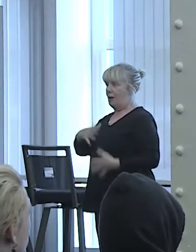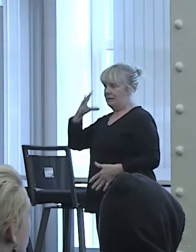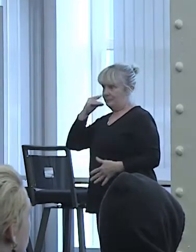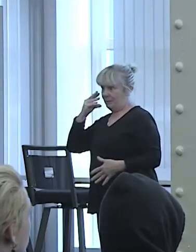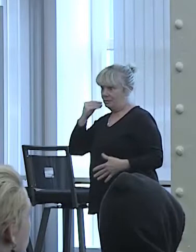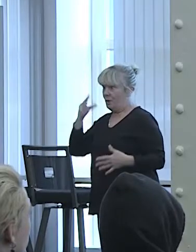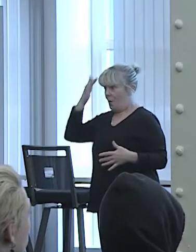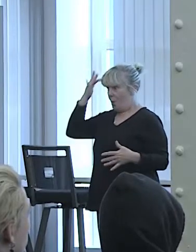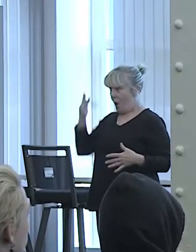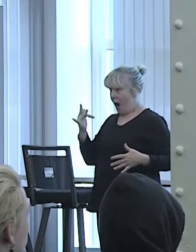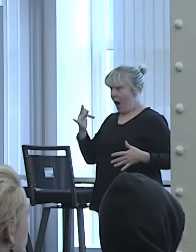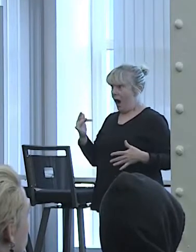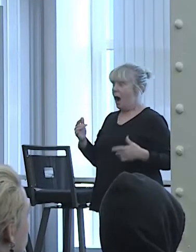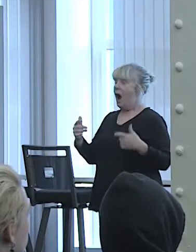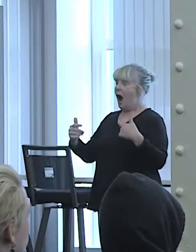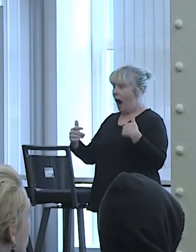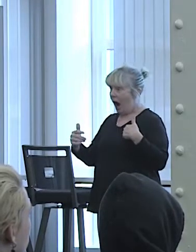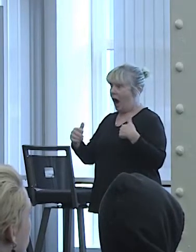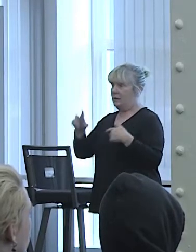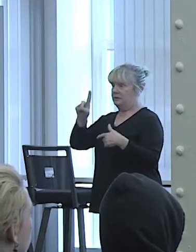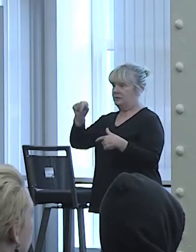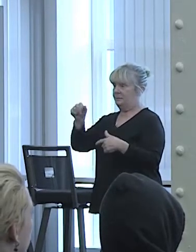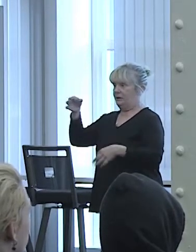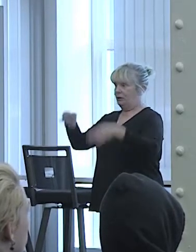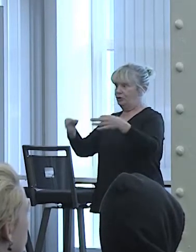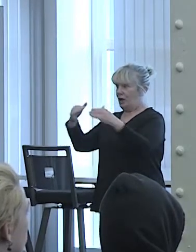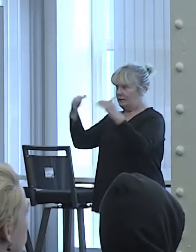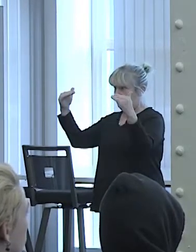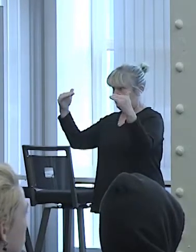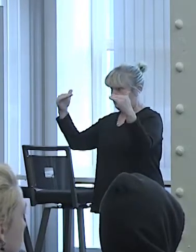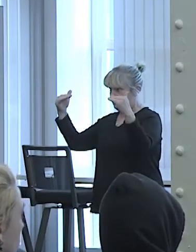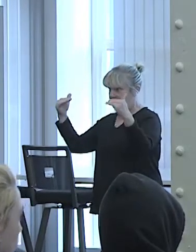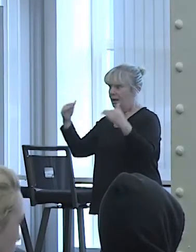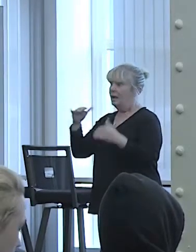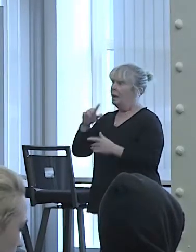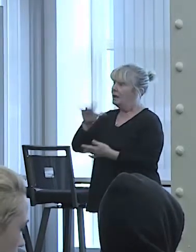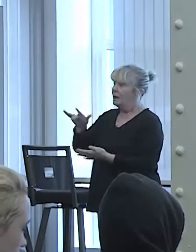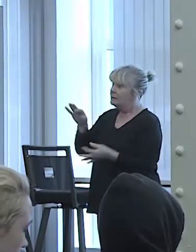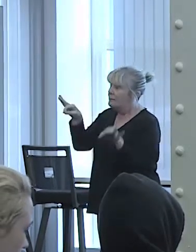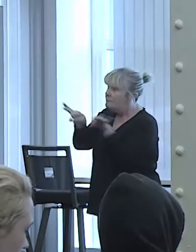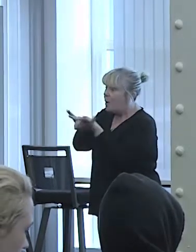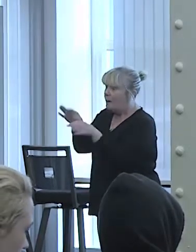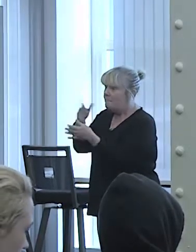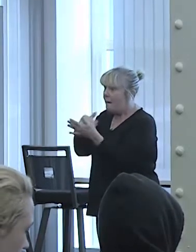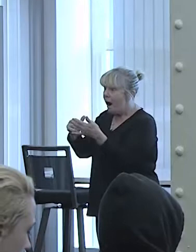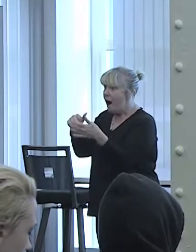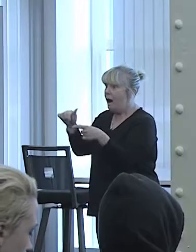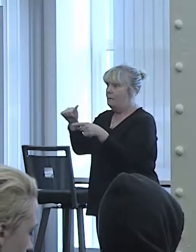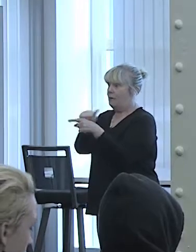of disability justice. And disability justice is, at its core, a practice of honoring the body.